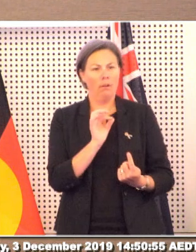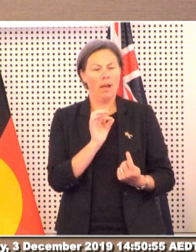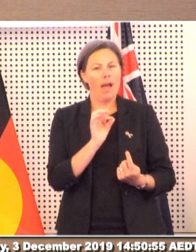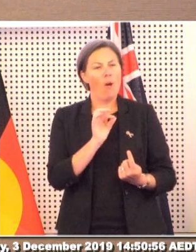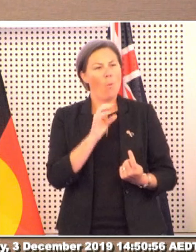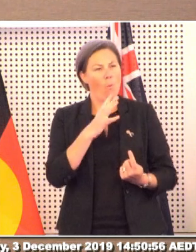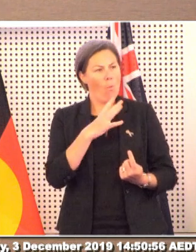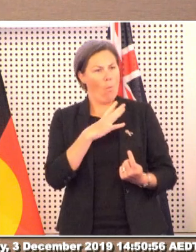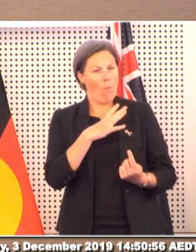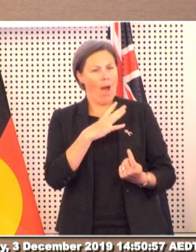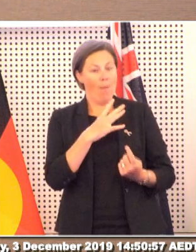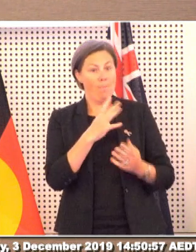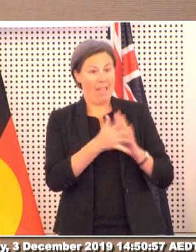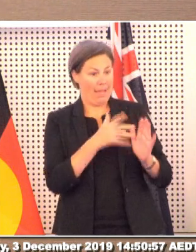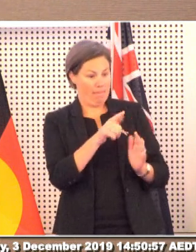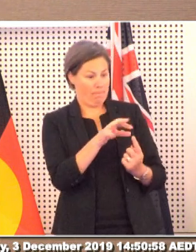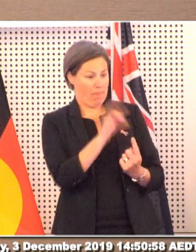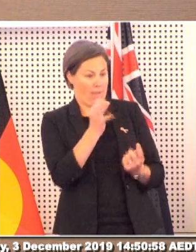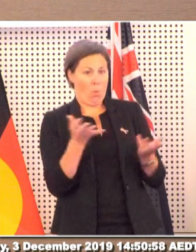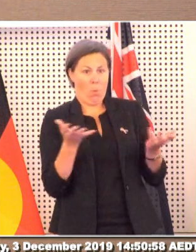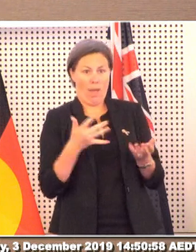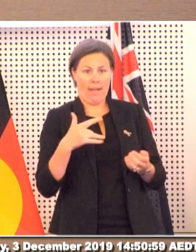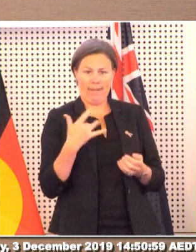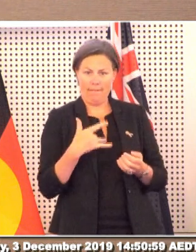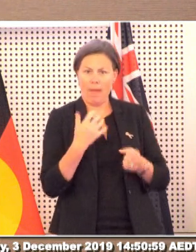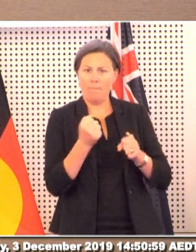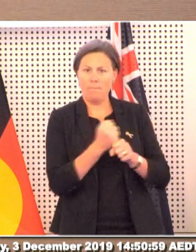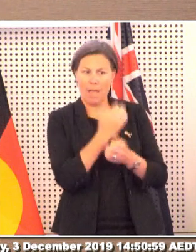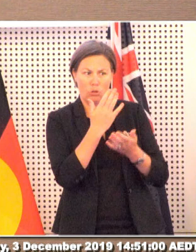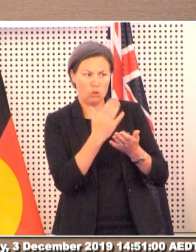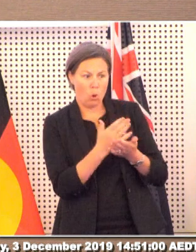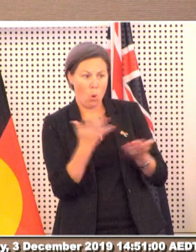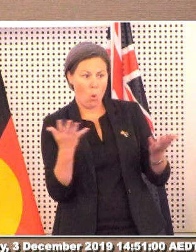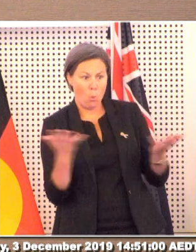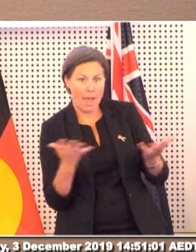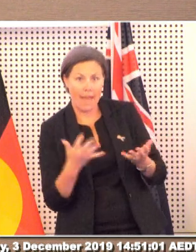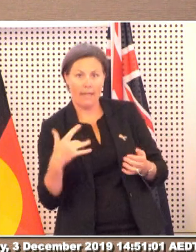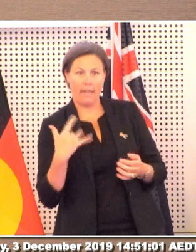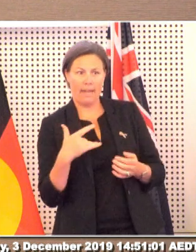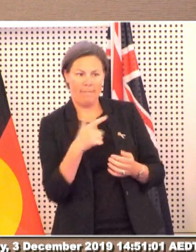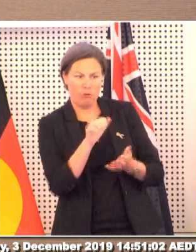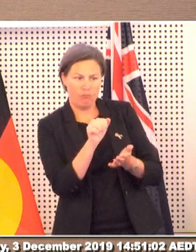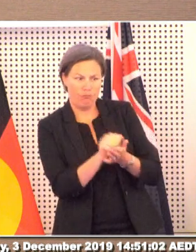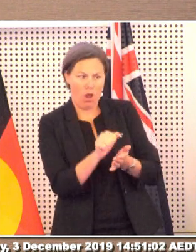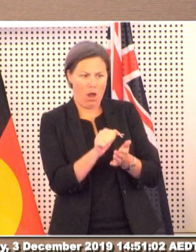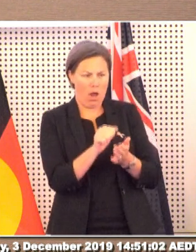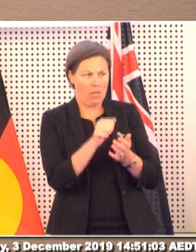environment that they live in is one that protects their human rights and creates opportunities for human flourishing.